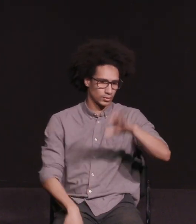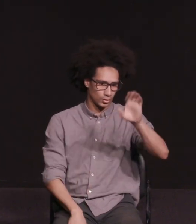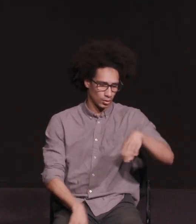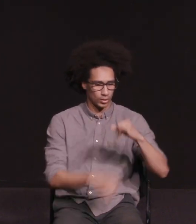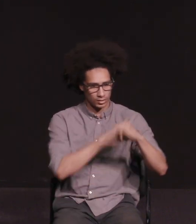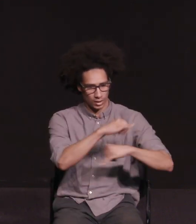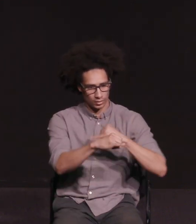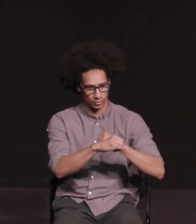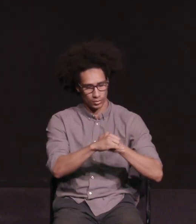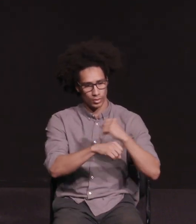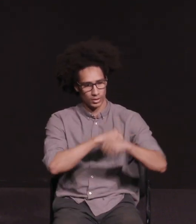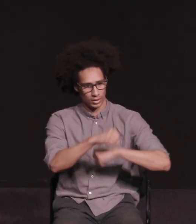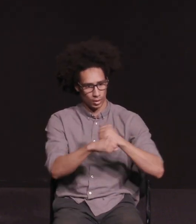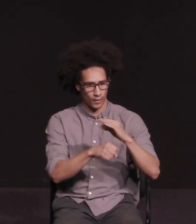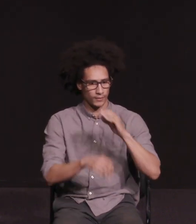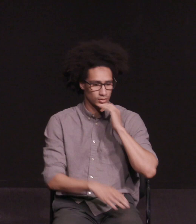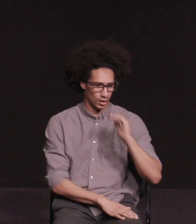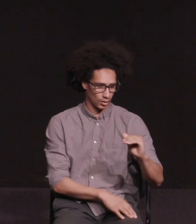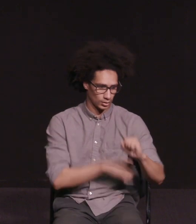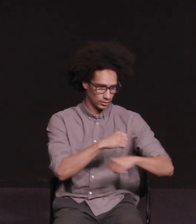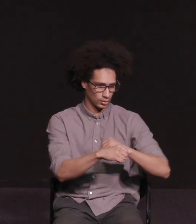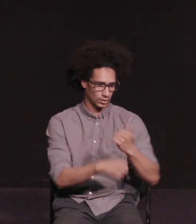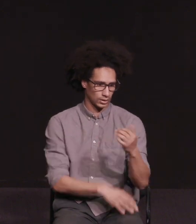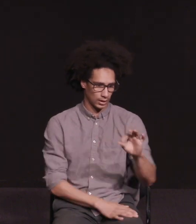of the Child 1979.